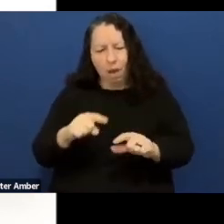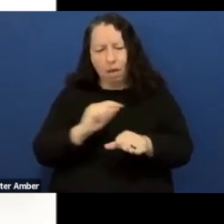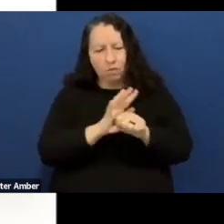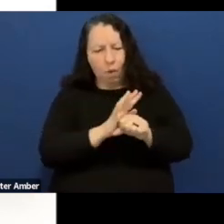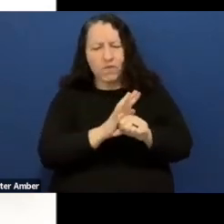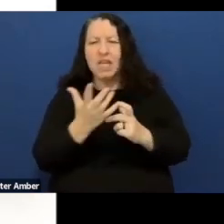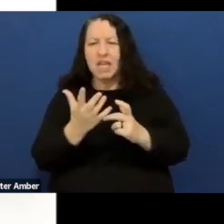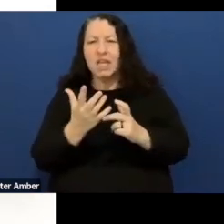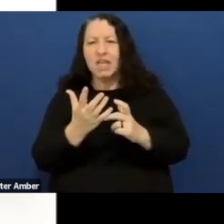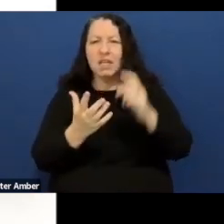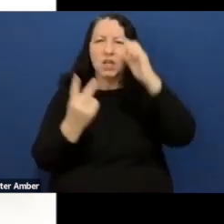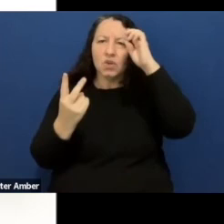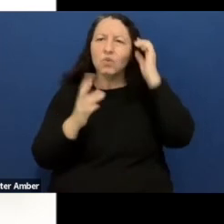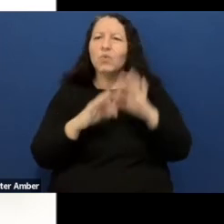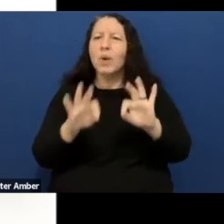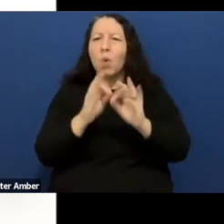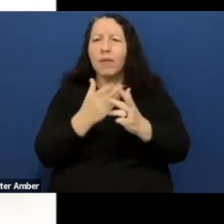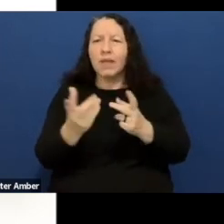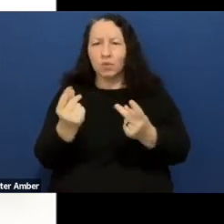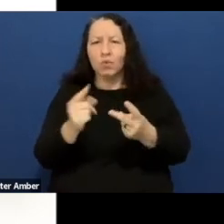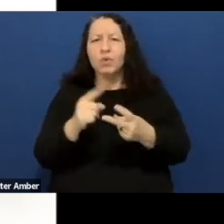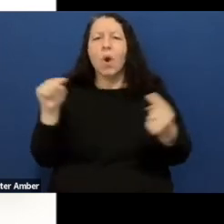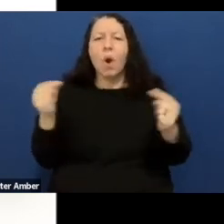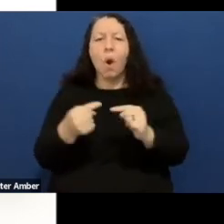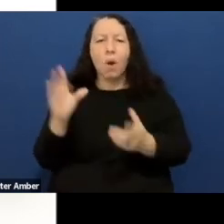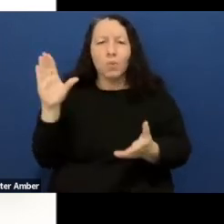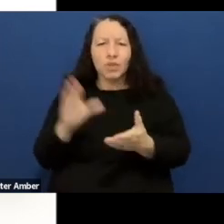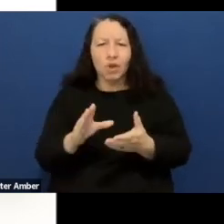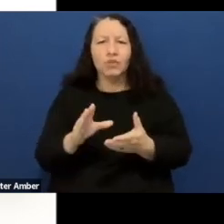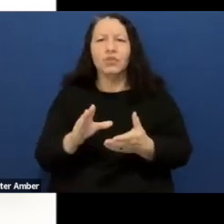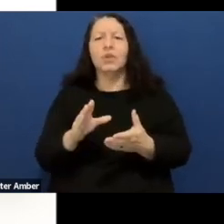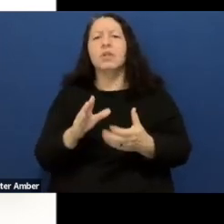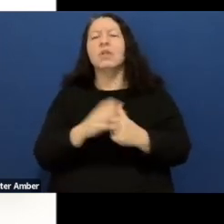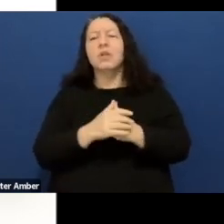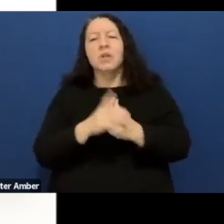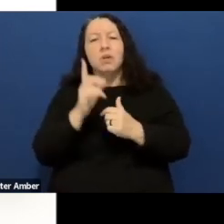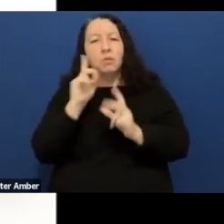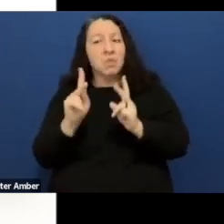In working with others to try to respond to COVID, two key practices for me are harm reduction,